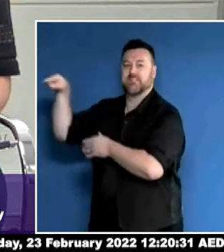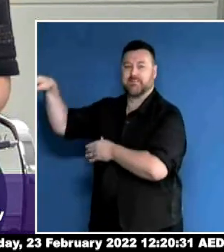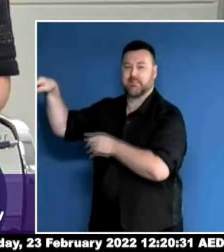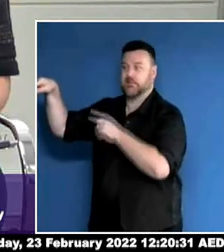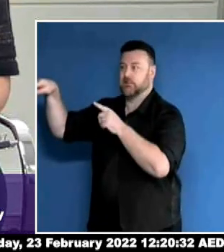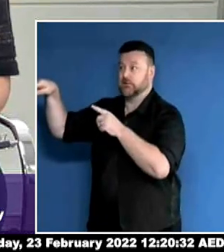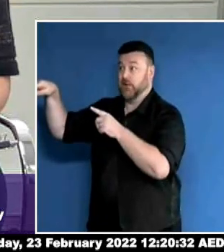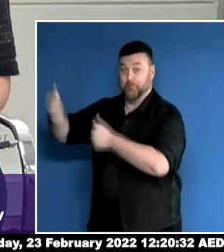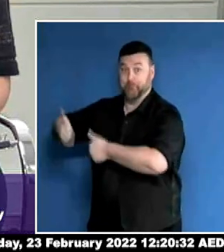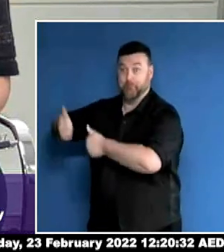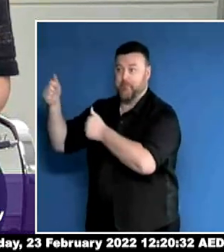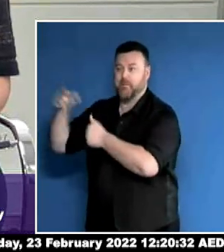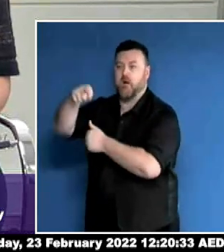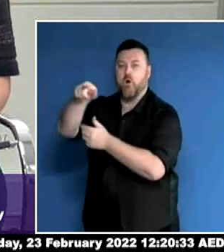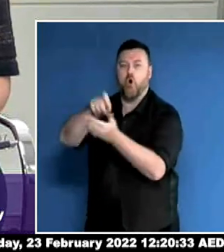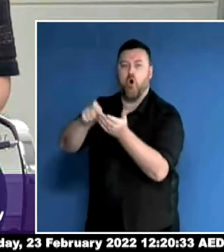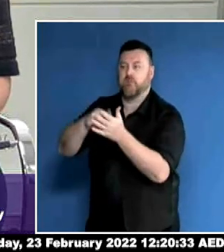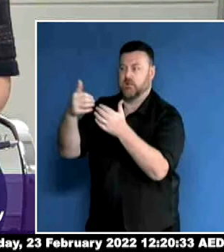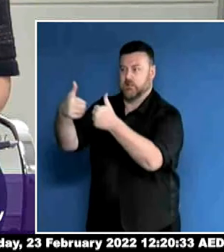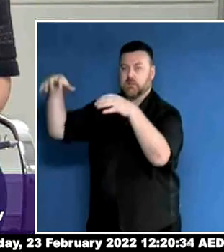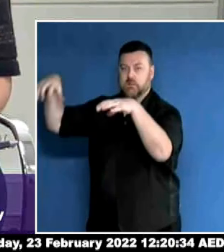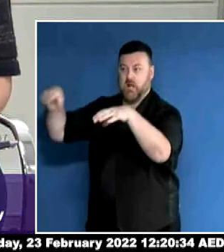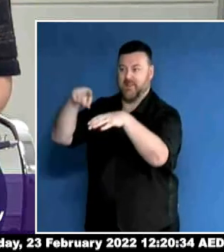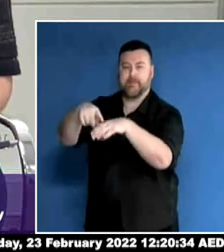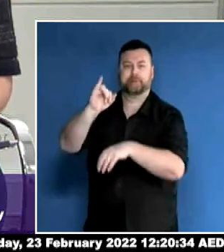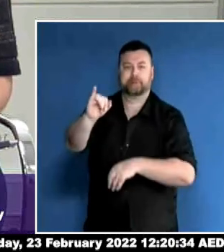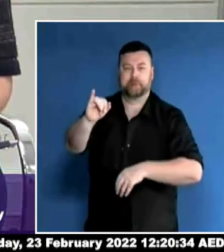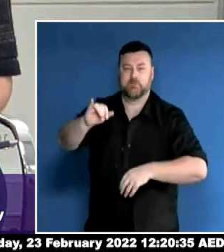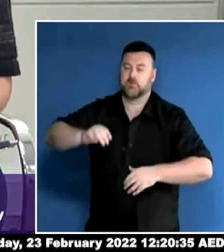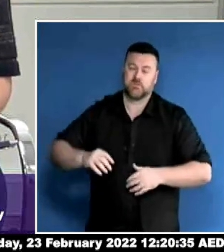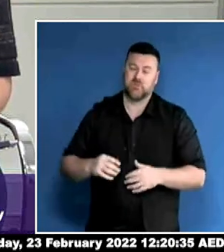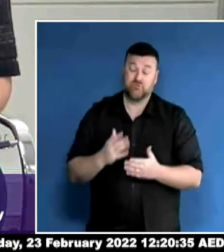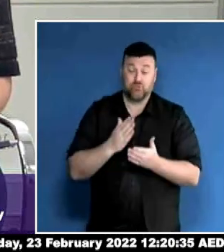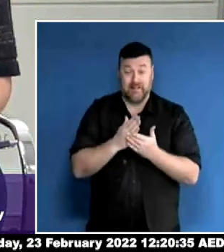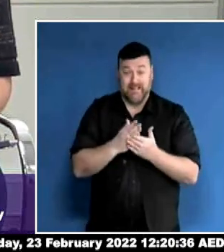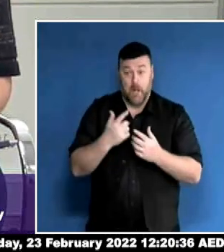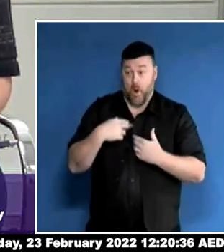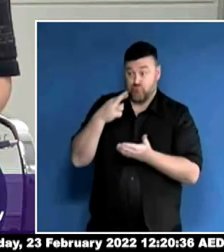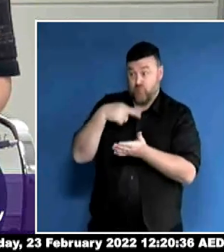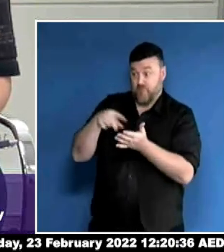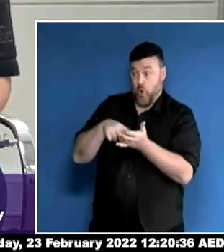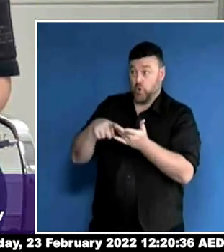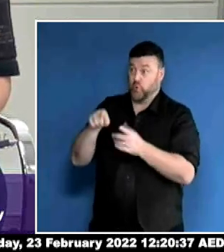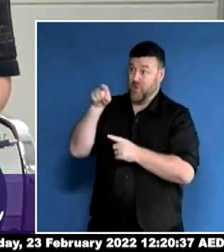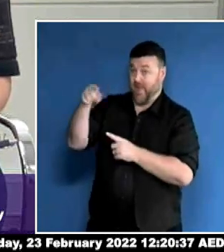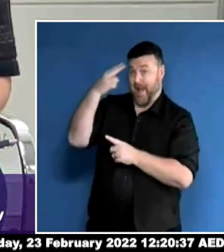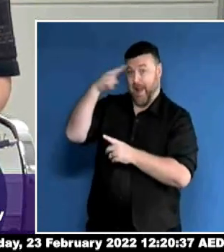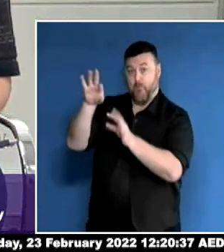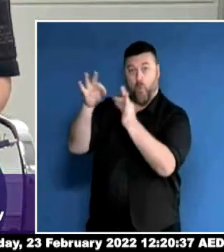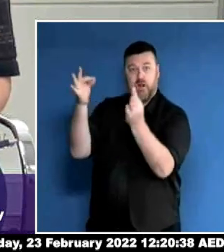recommend an organisation, I recommend the person. And I try and hope that they can then find someone within that whole organisation that's